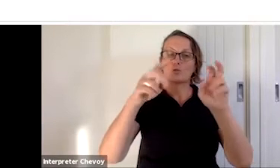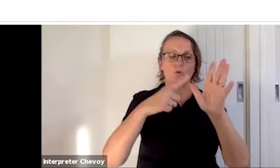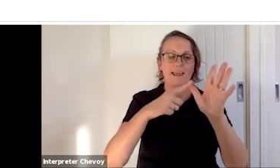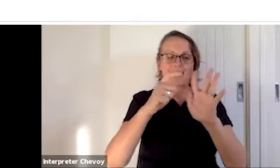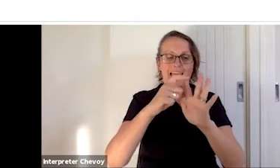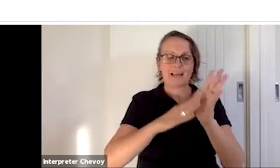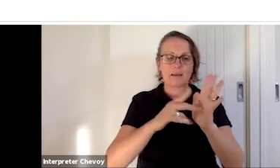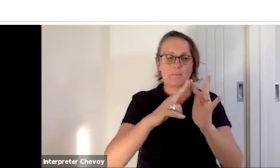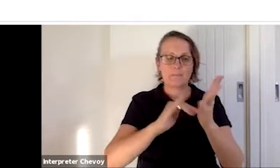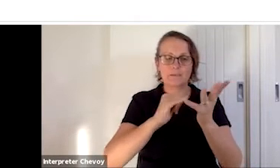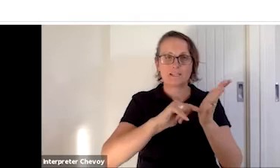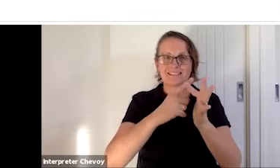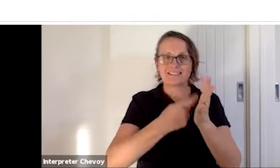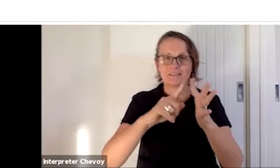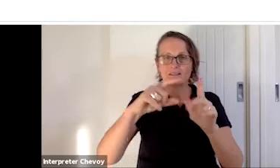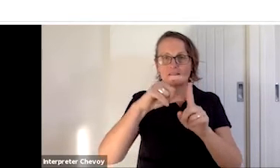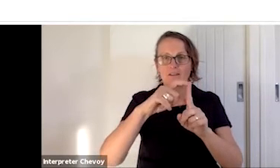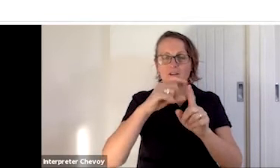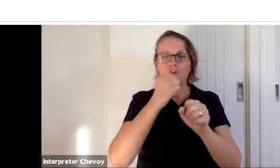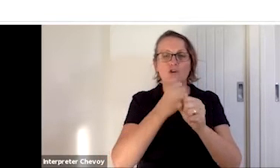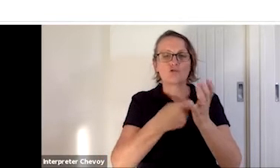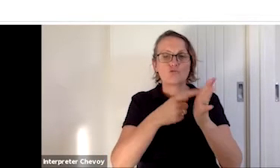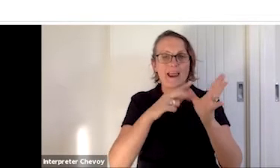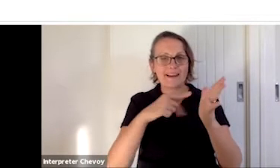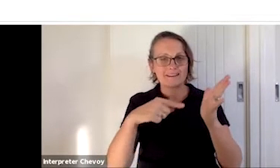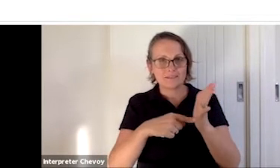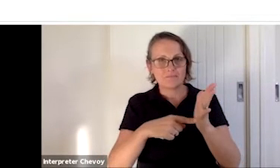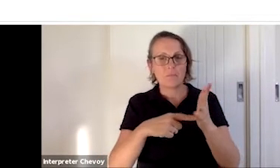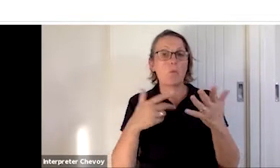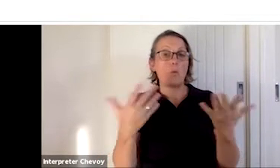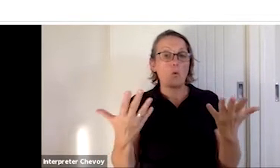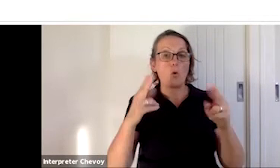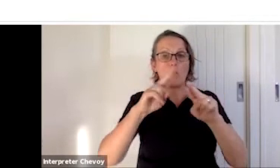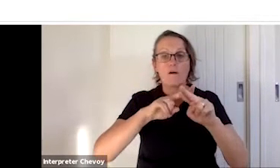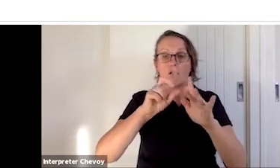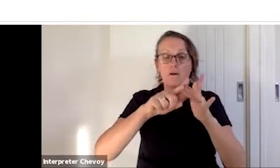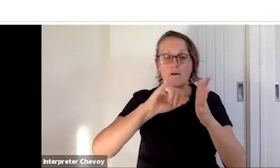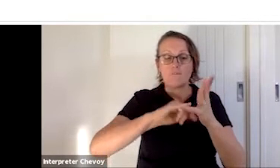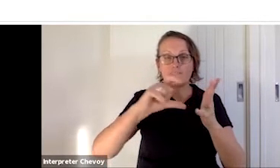be known as a "fiscal sponsor". It does have a few different names. But if you're confused